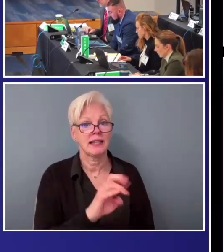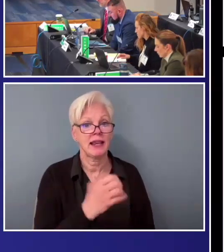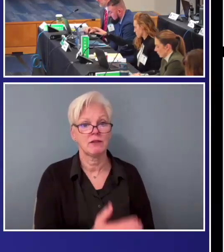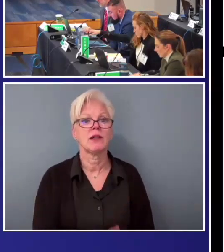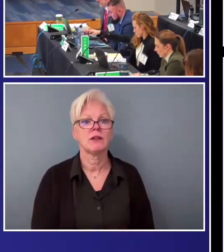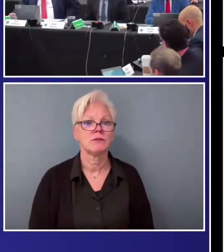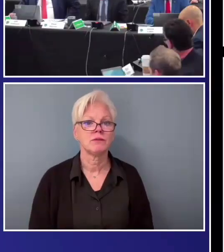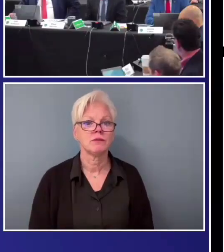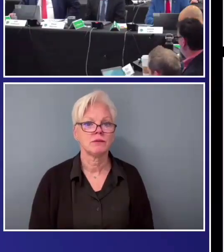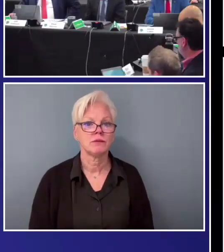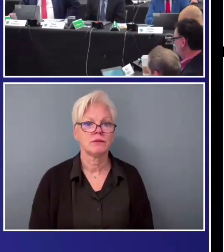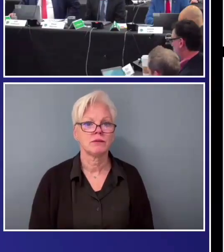Okay, so we'll move down then.